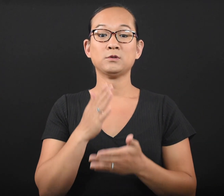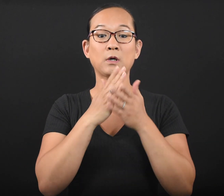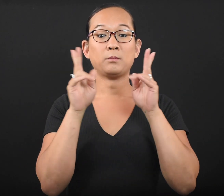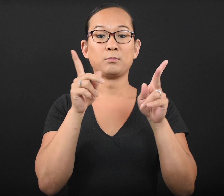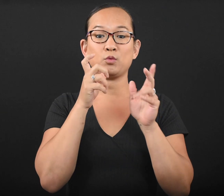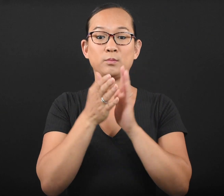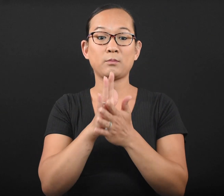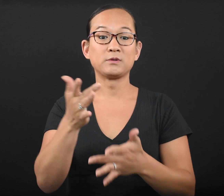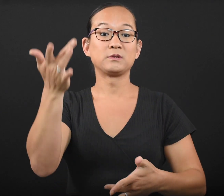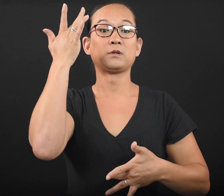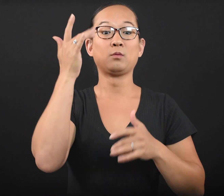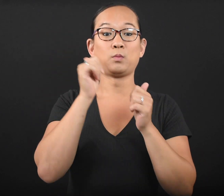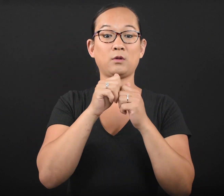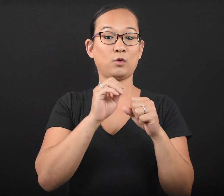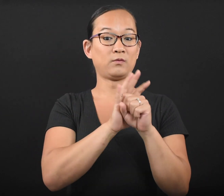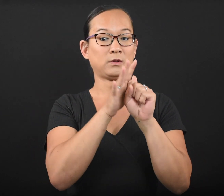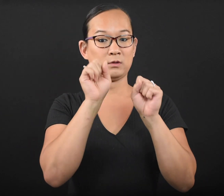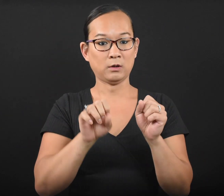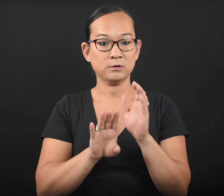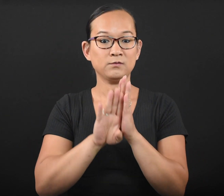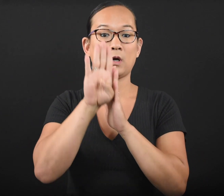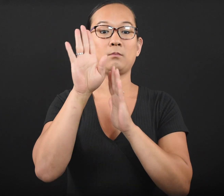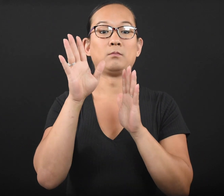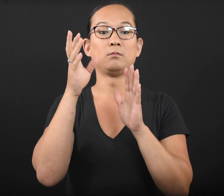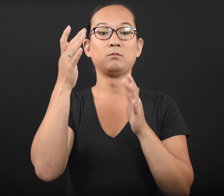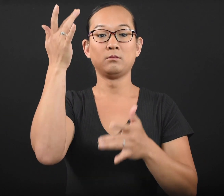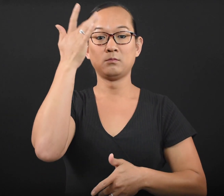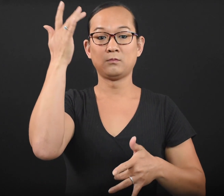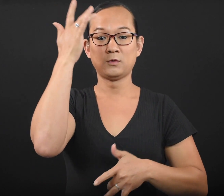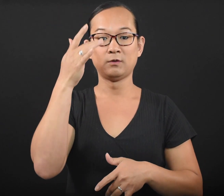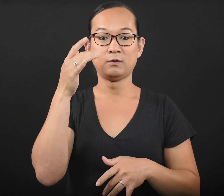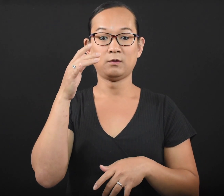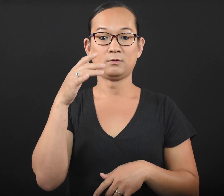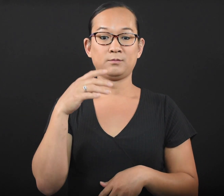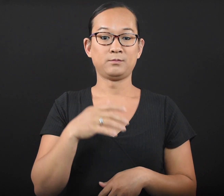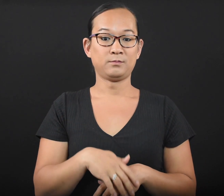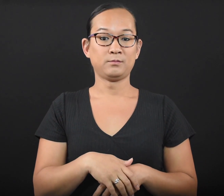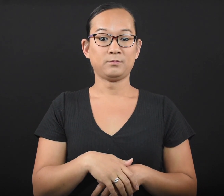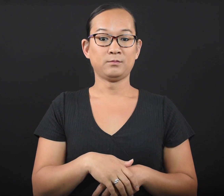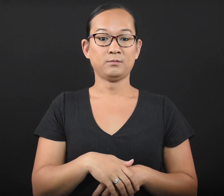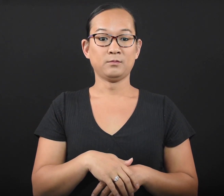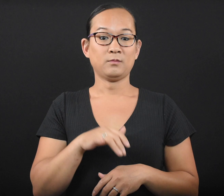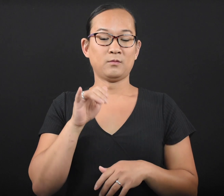Some people who become ill with COVID-19 can also develop a bacterial infection as a complication.